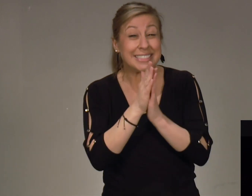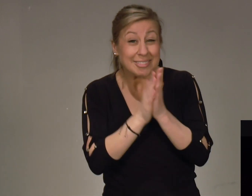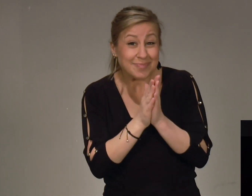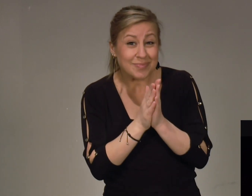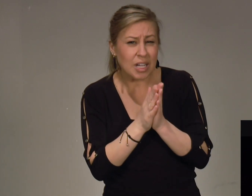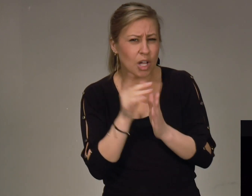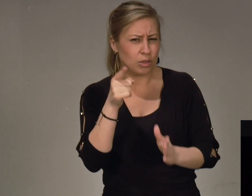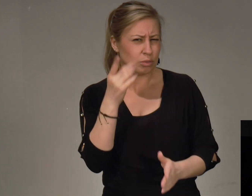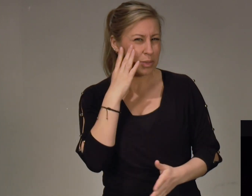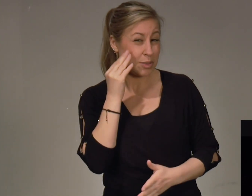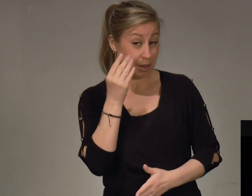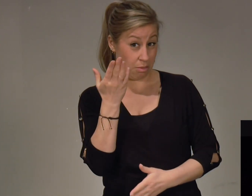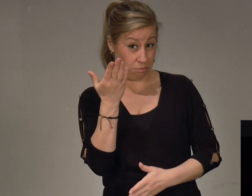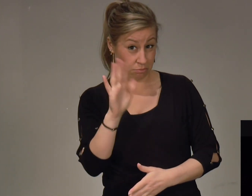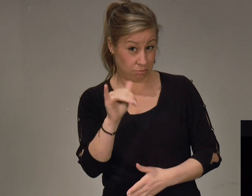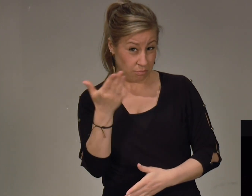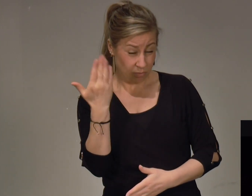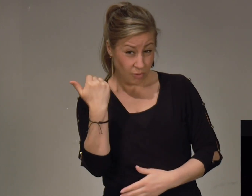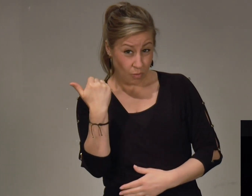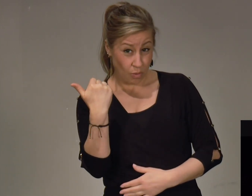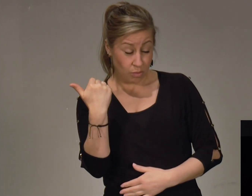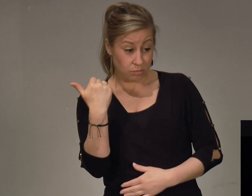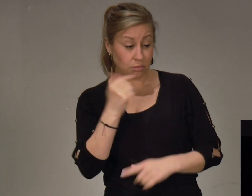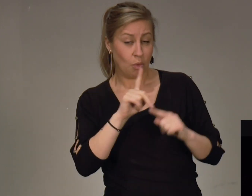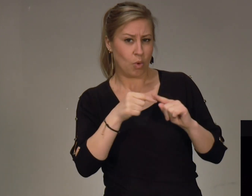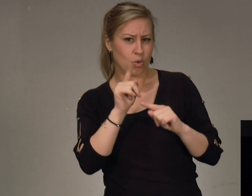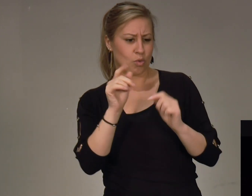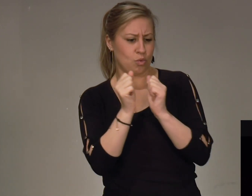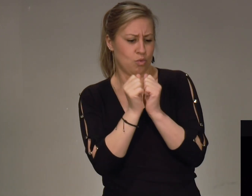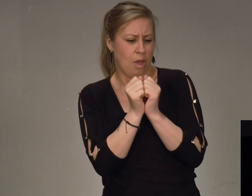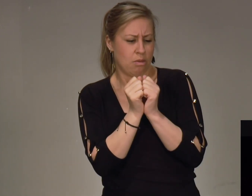where you're with a group of people and you know that's probably the last